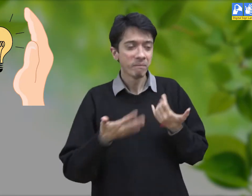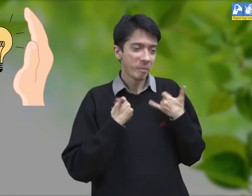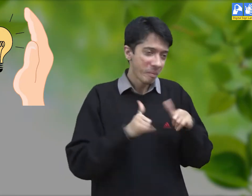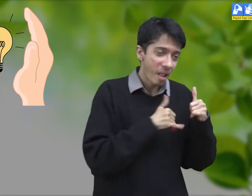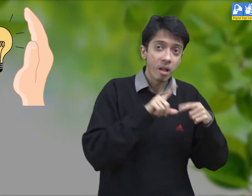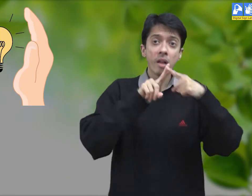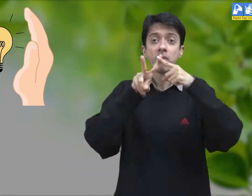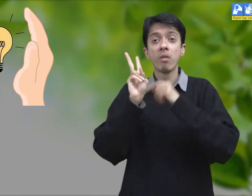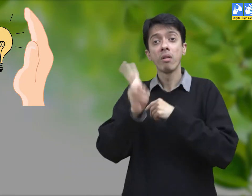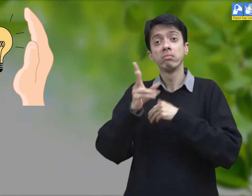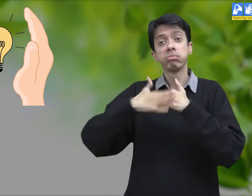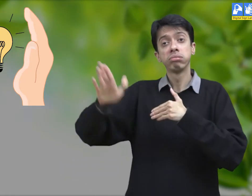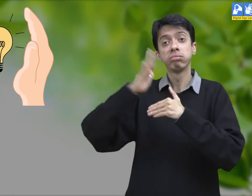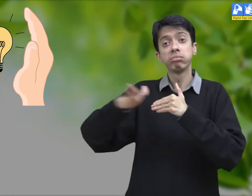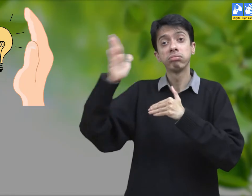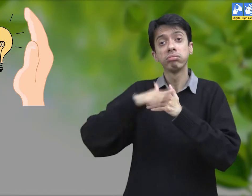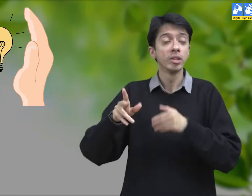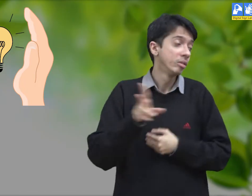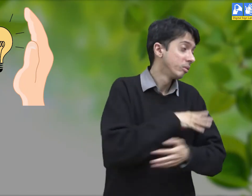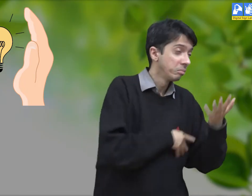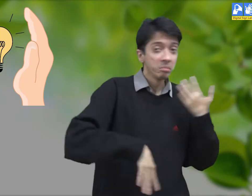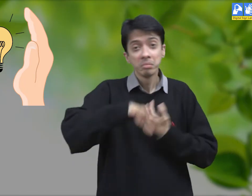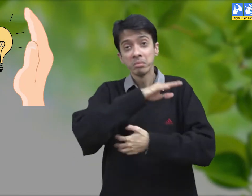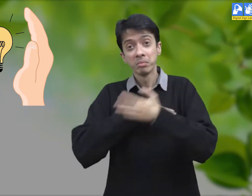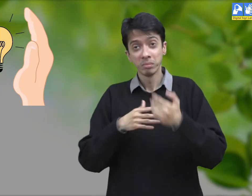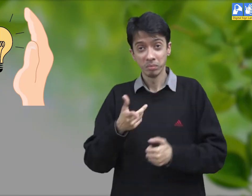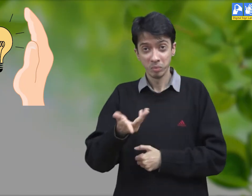We get involved in other household chaos or we get busy with playing.